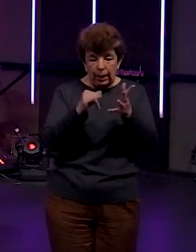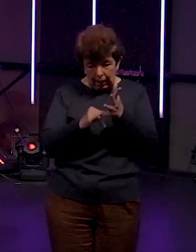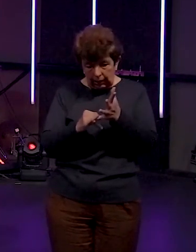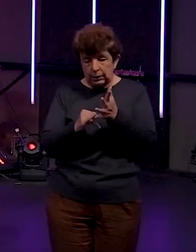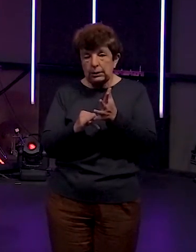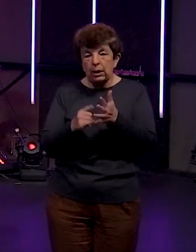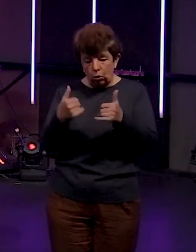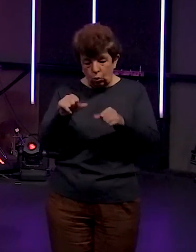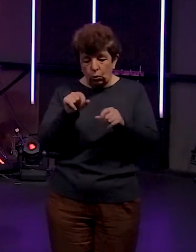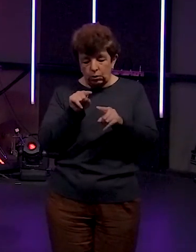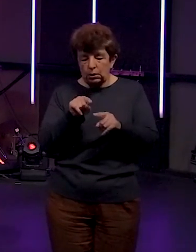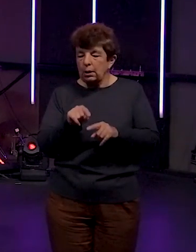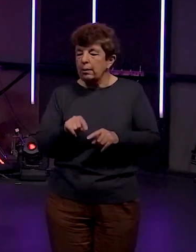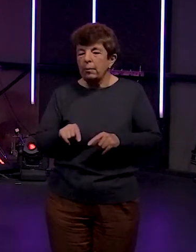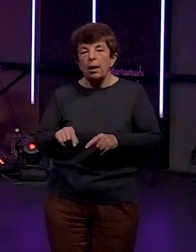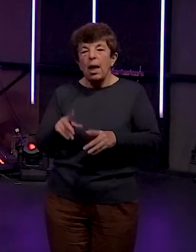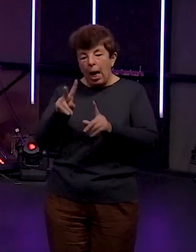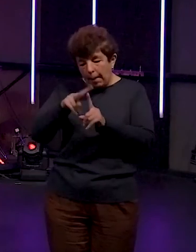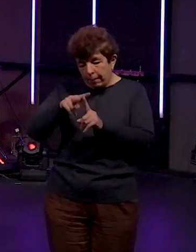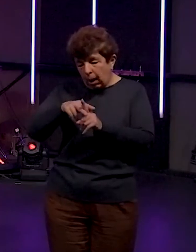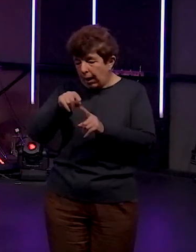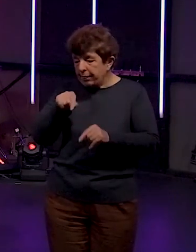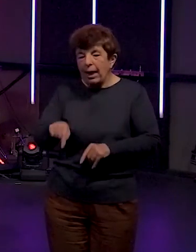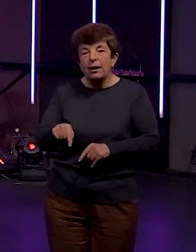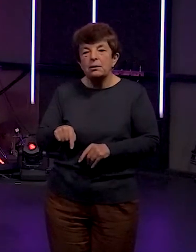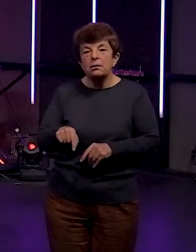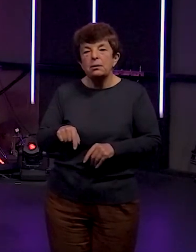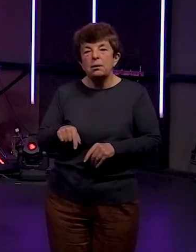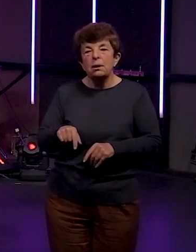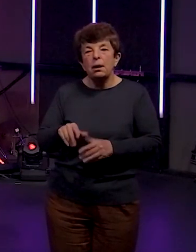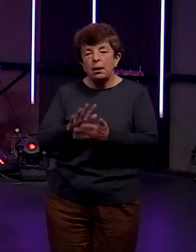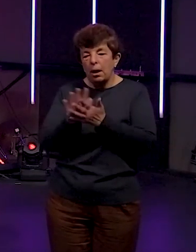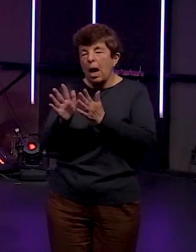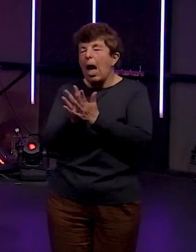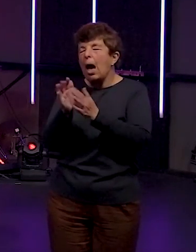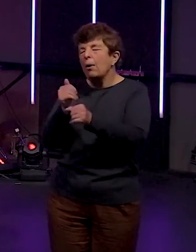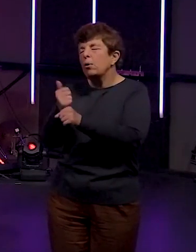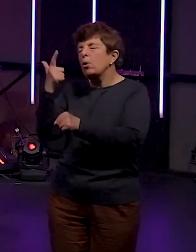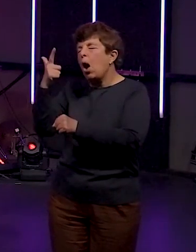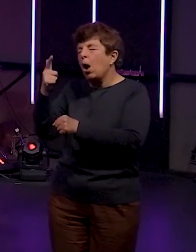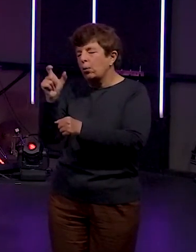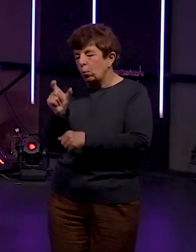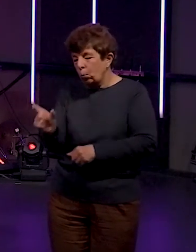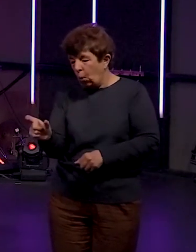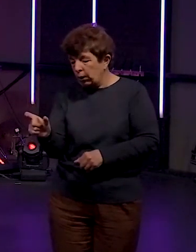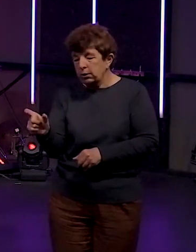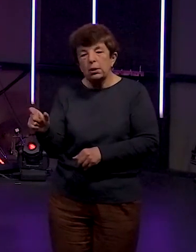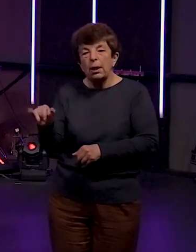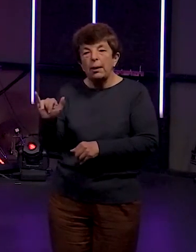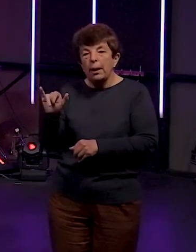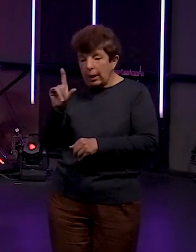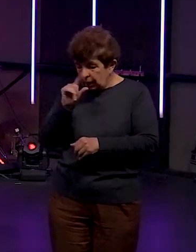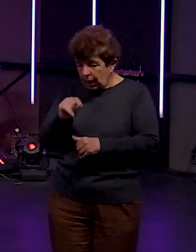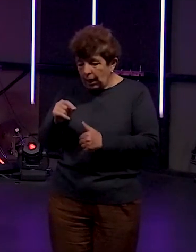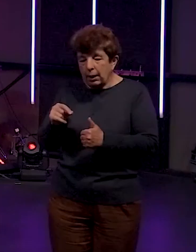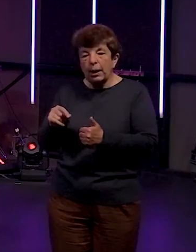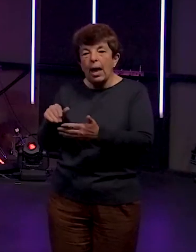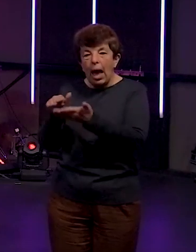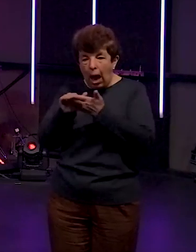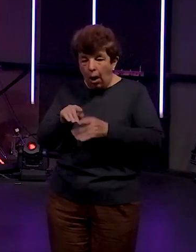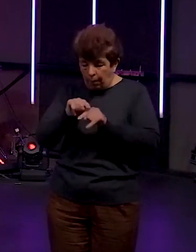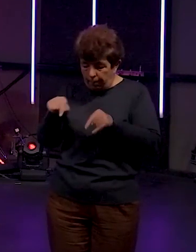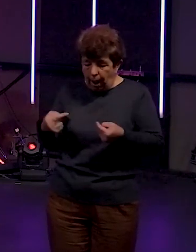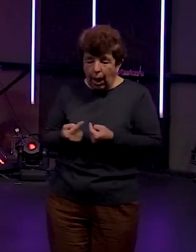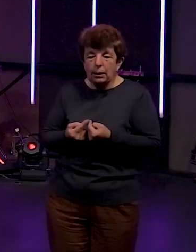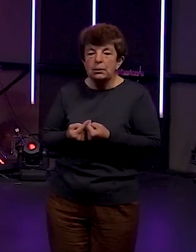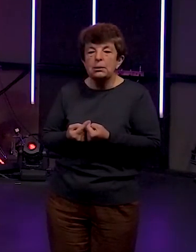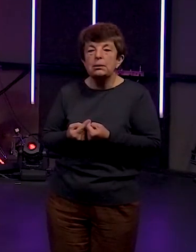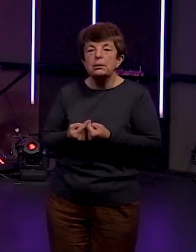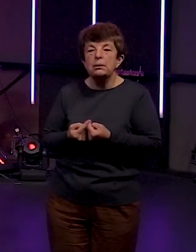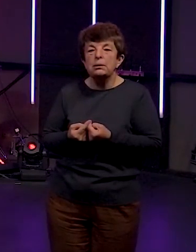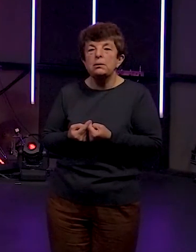then to apply that into how God's Word might be used to help us in knowing